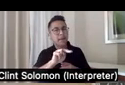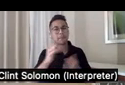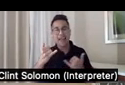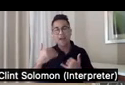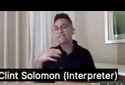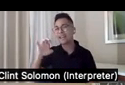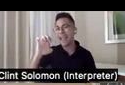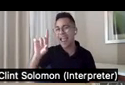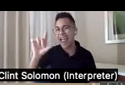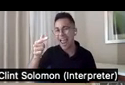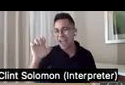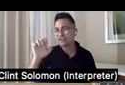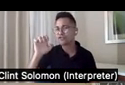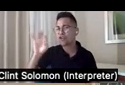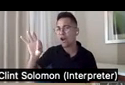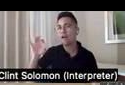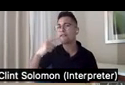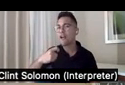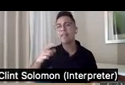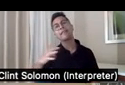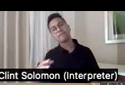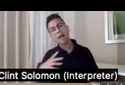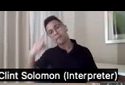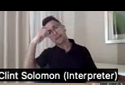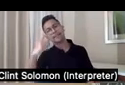is fine because the child associates red with all done